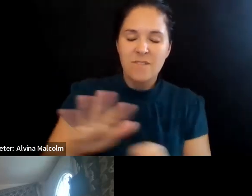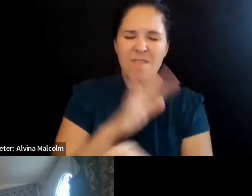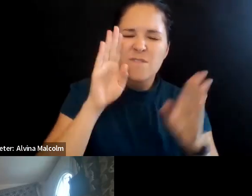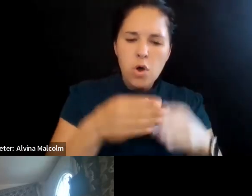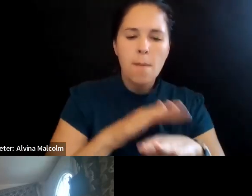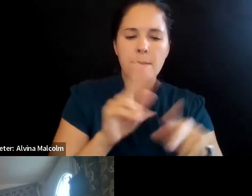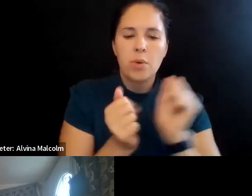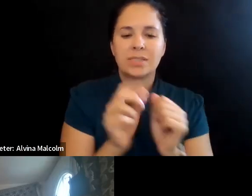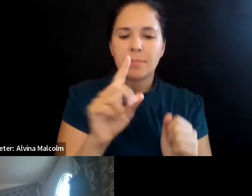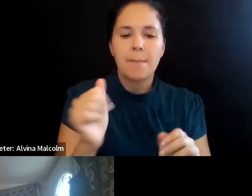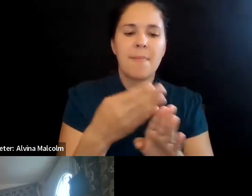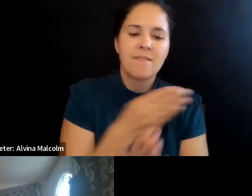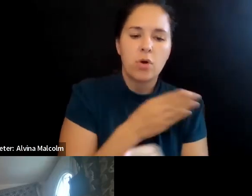inclusive disaster strategies. We are